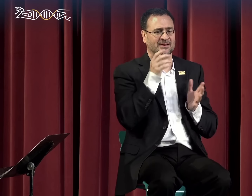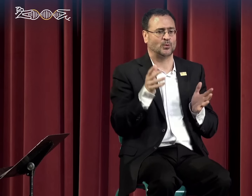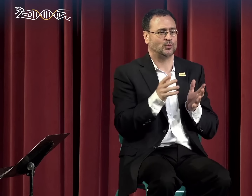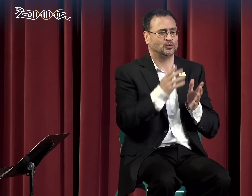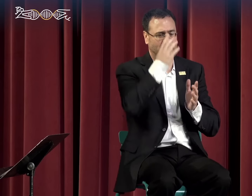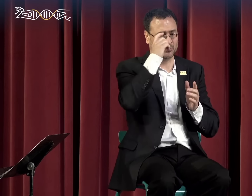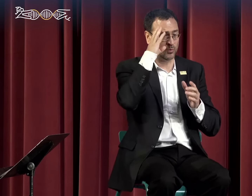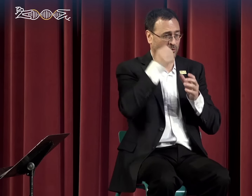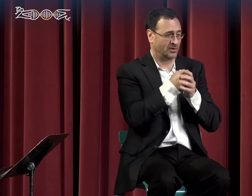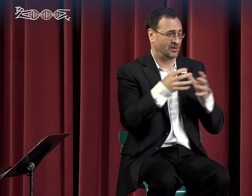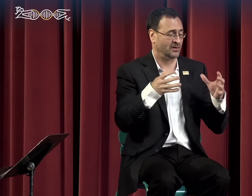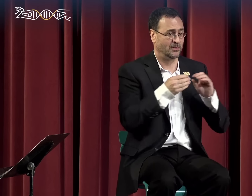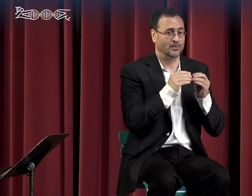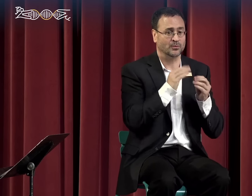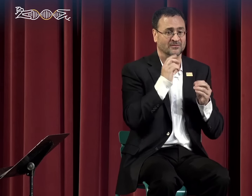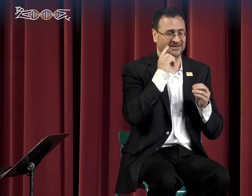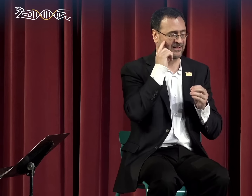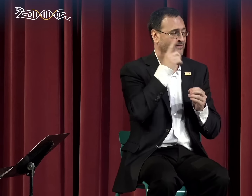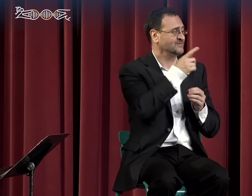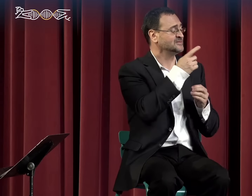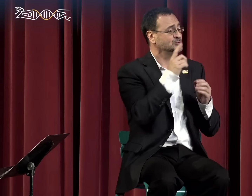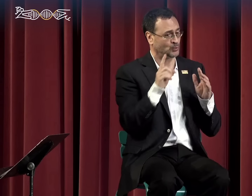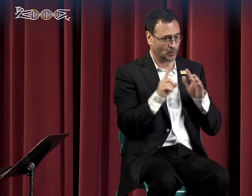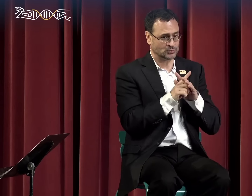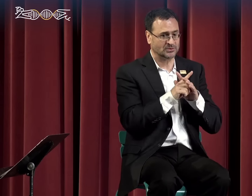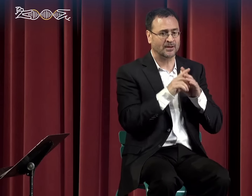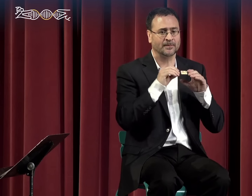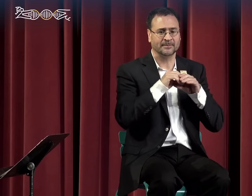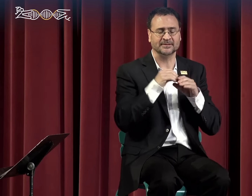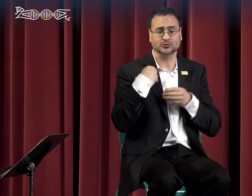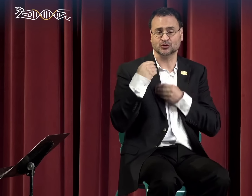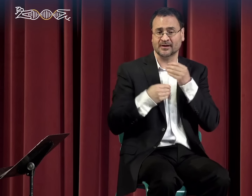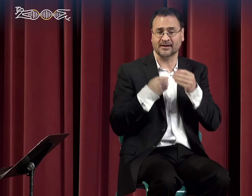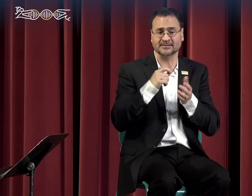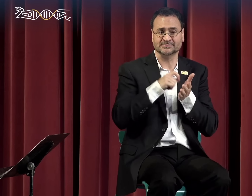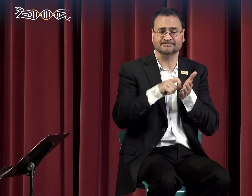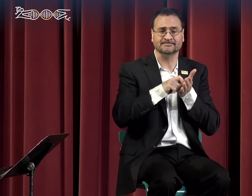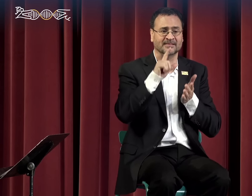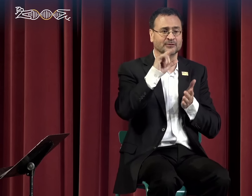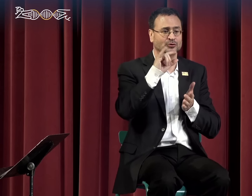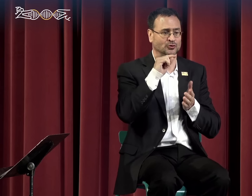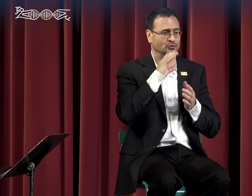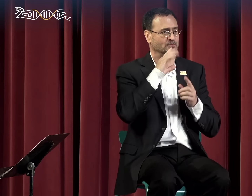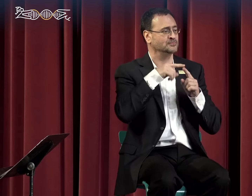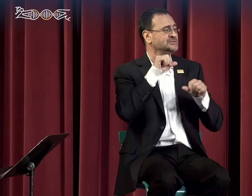encouraged, he thought it would grow a number of Deaf people, it does show up